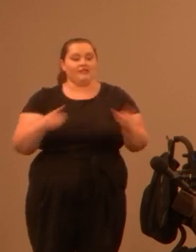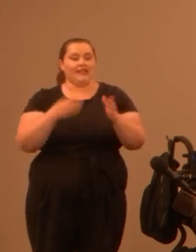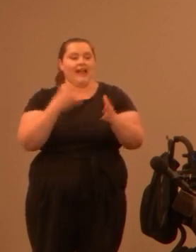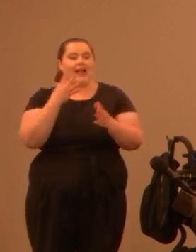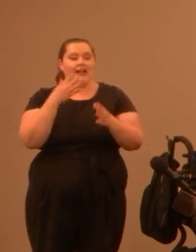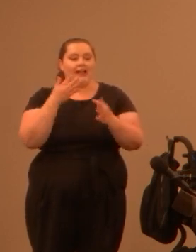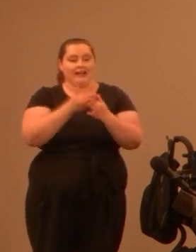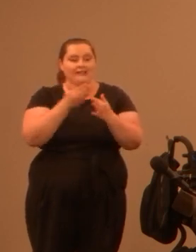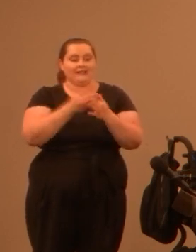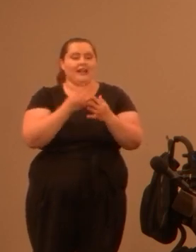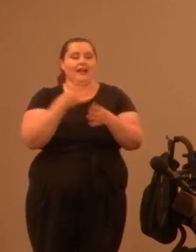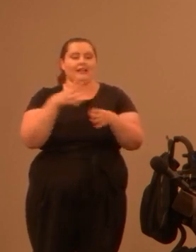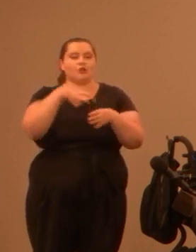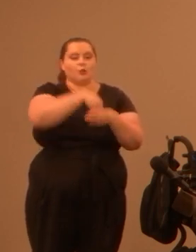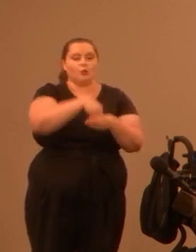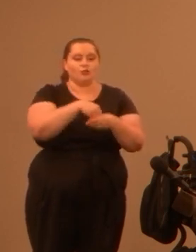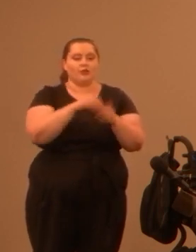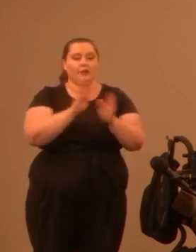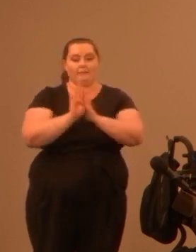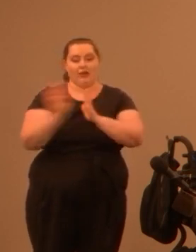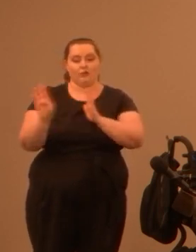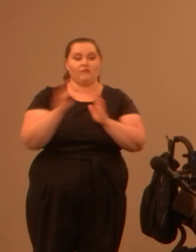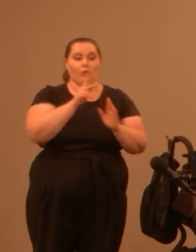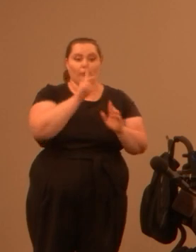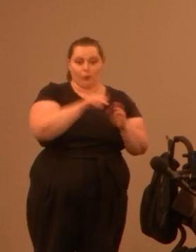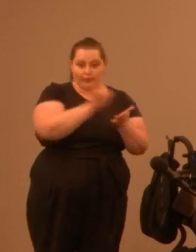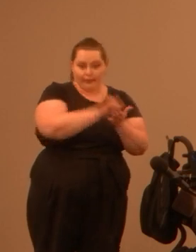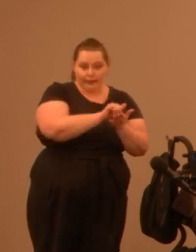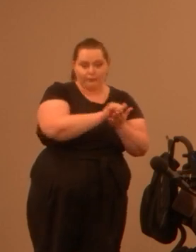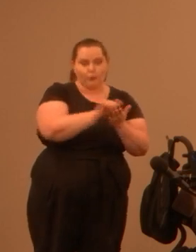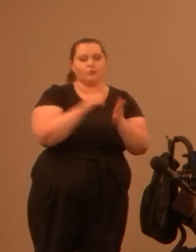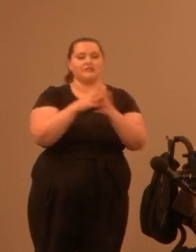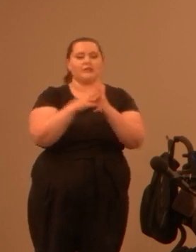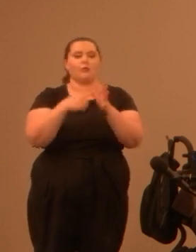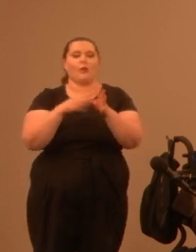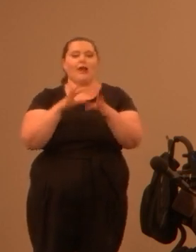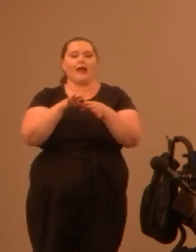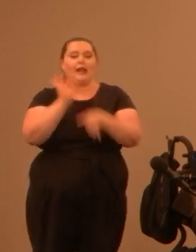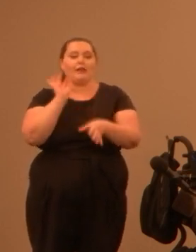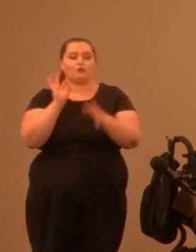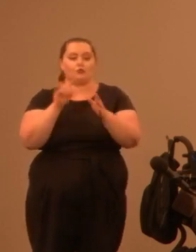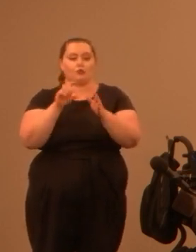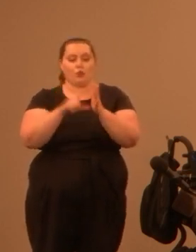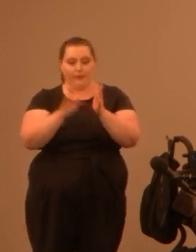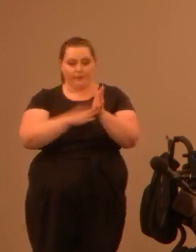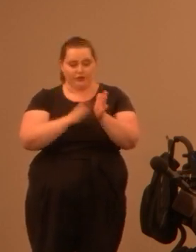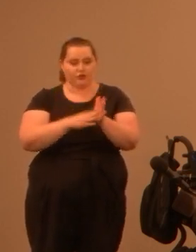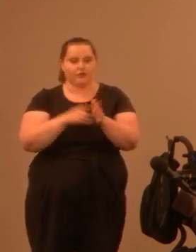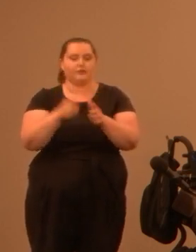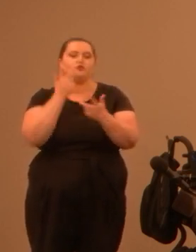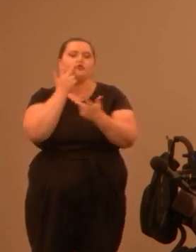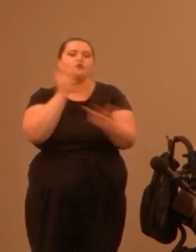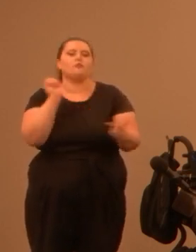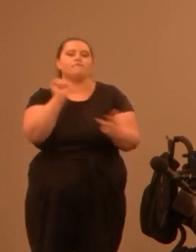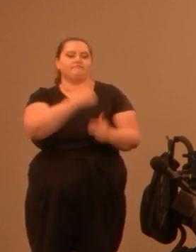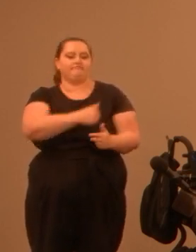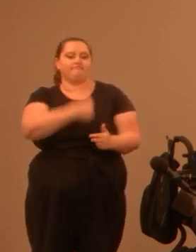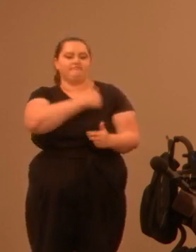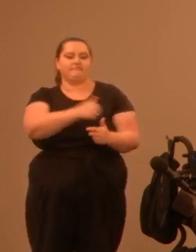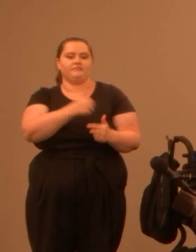including those for Perth Airport and the WA Electoral Commission, underscores his commitment to bringing about positive change.